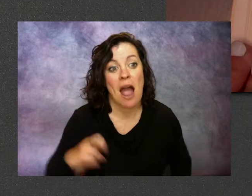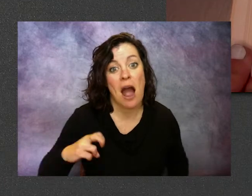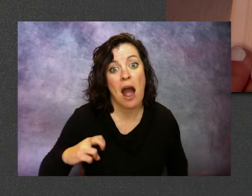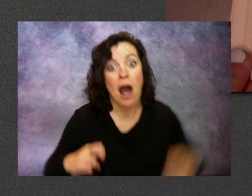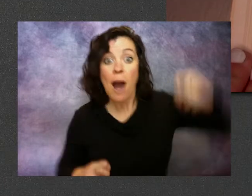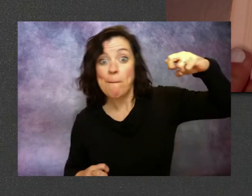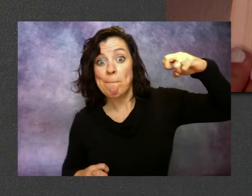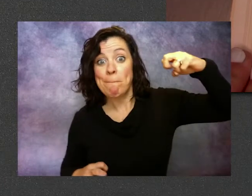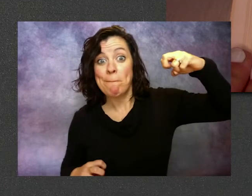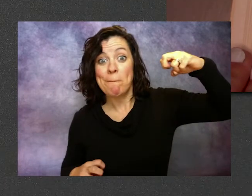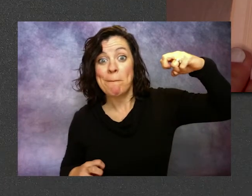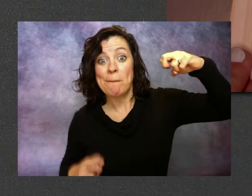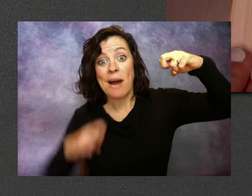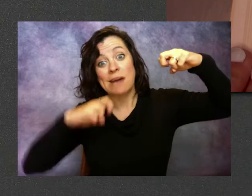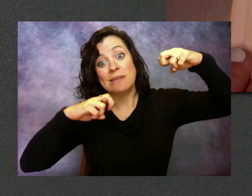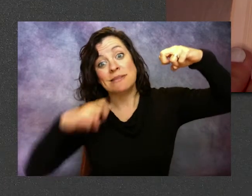Up-down.